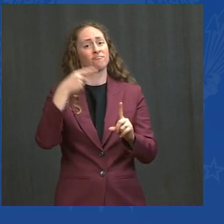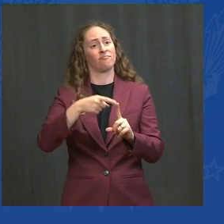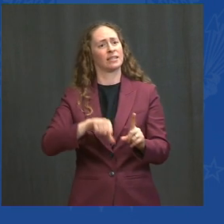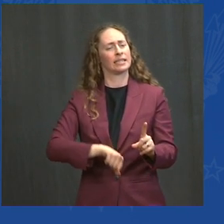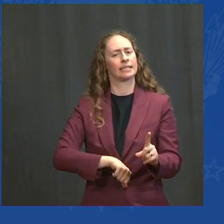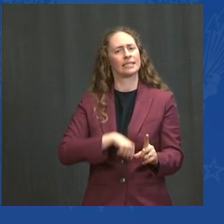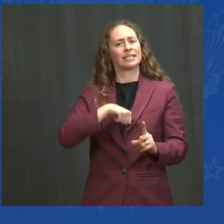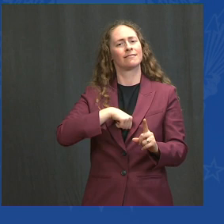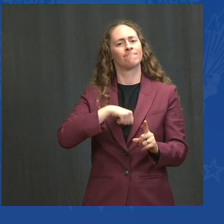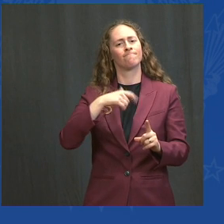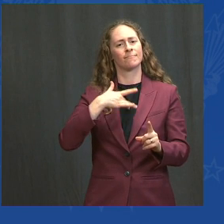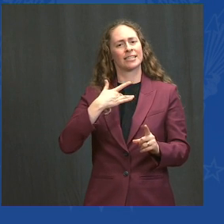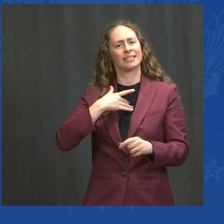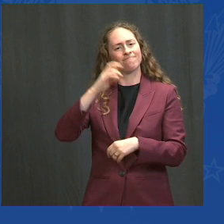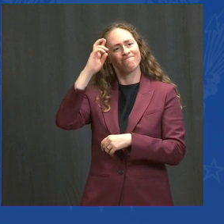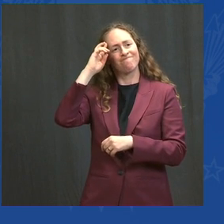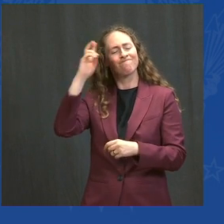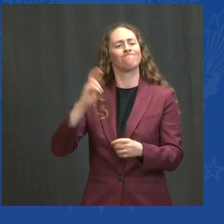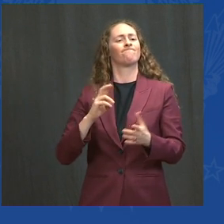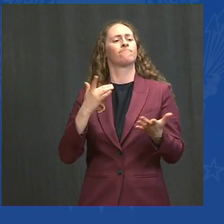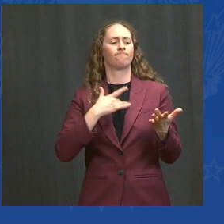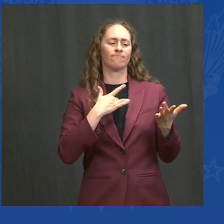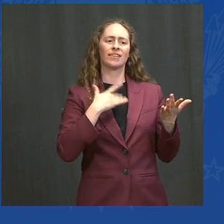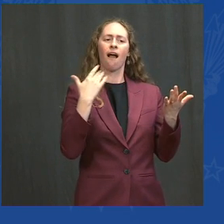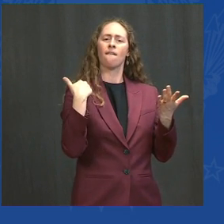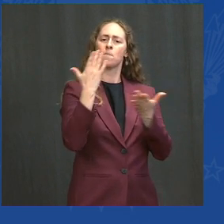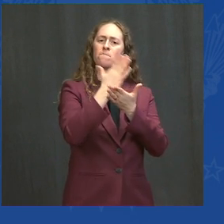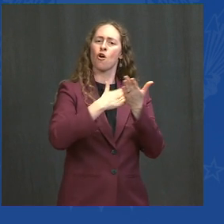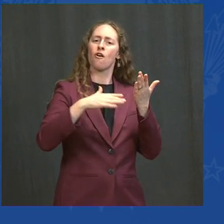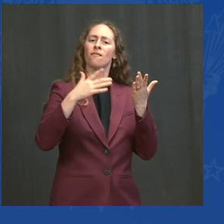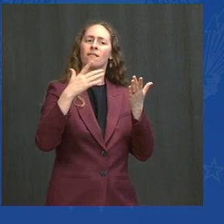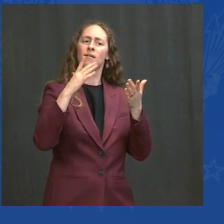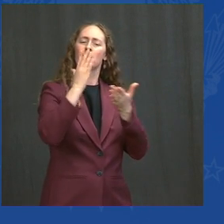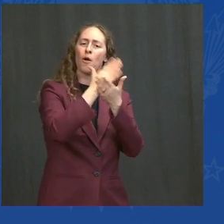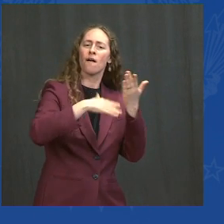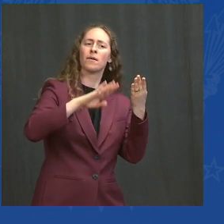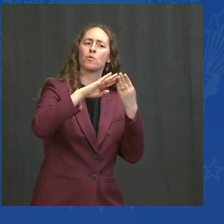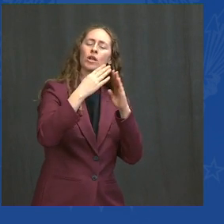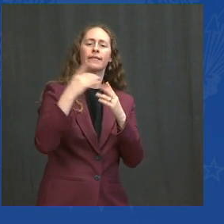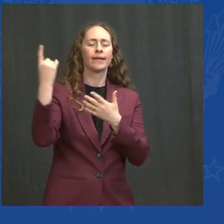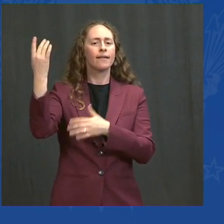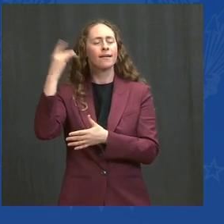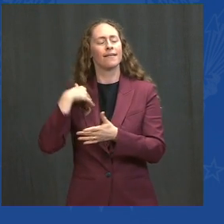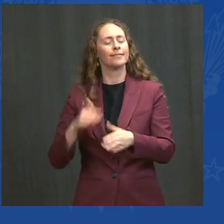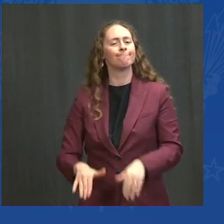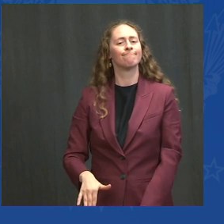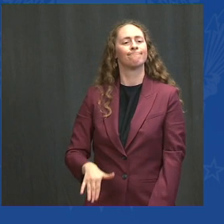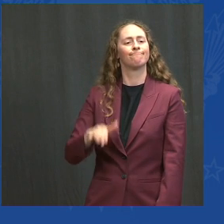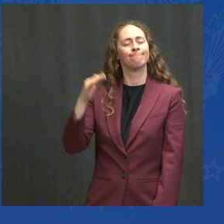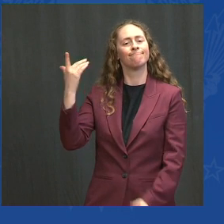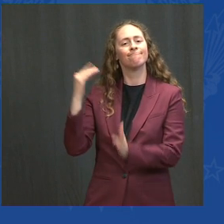It's about your place in the community." I mean he really would say this. When he lost everything in Scranton and we had to move down to Claymont, Delaware --